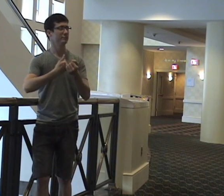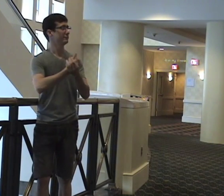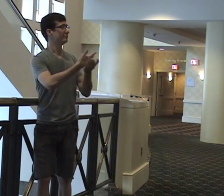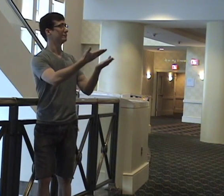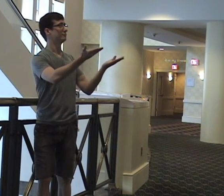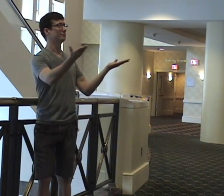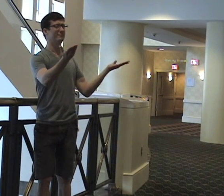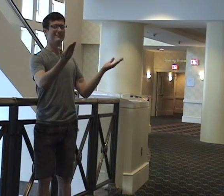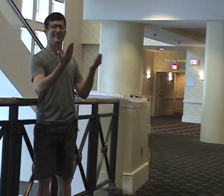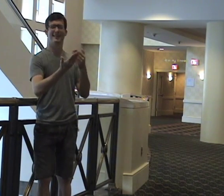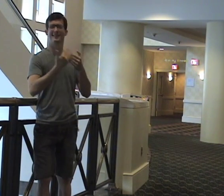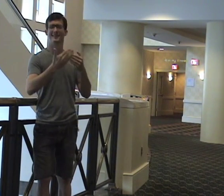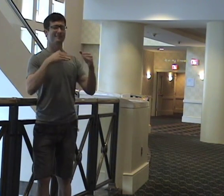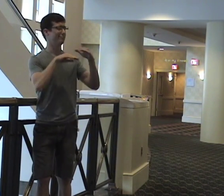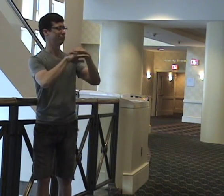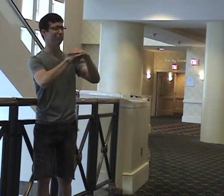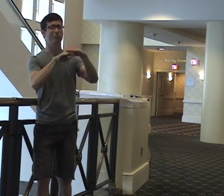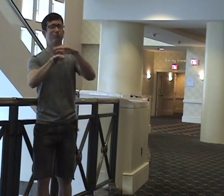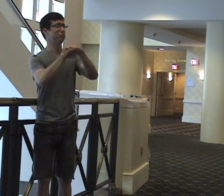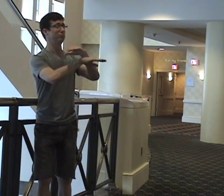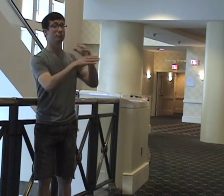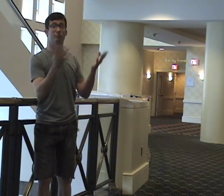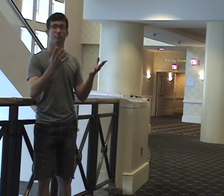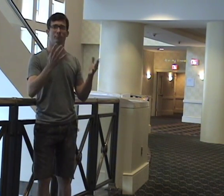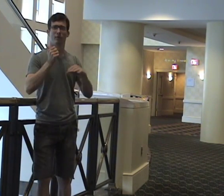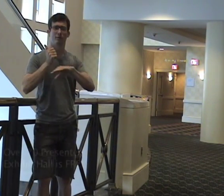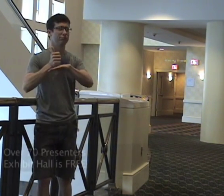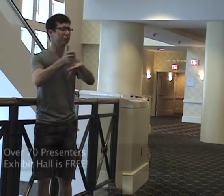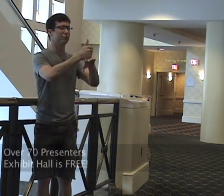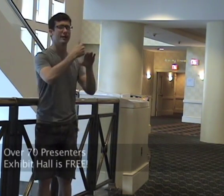Here on the fourth floor, everything is easily accessed!